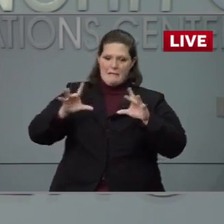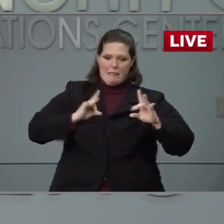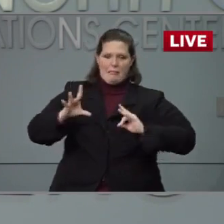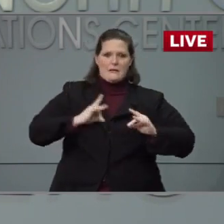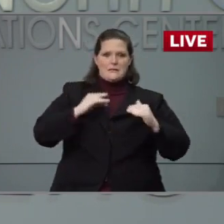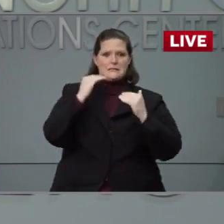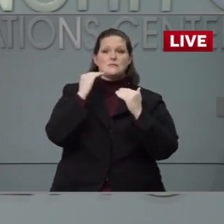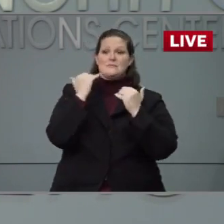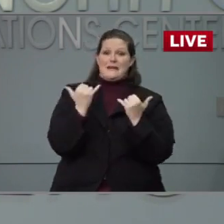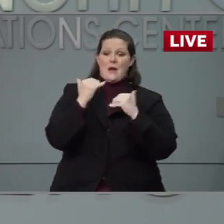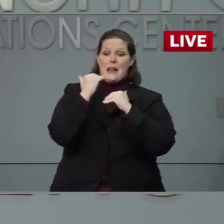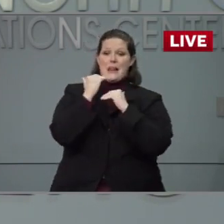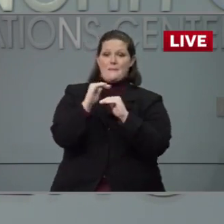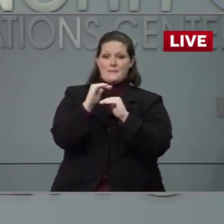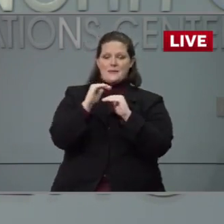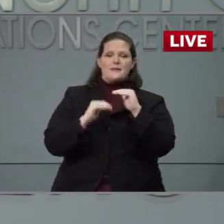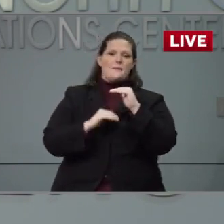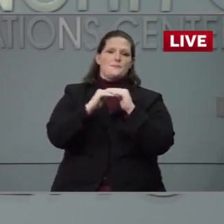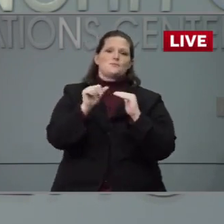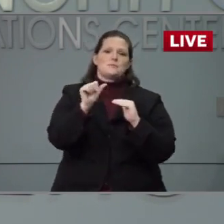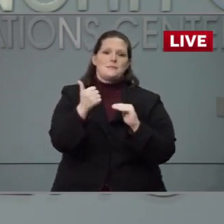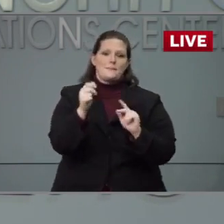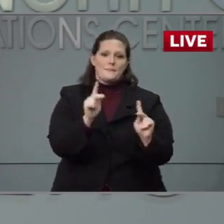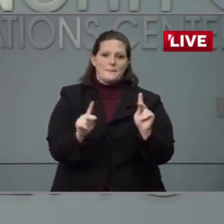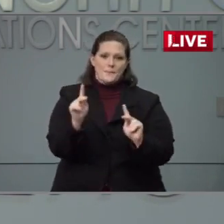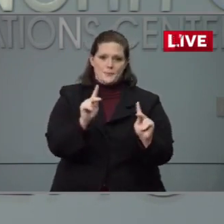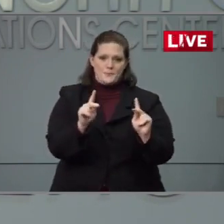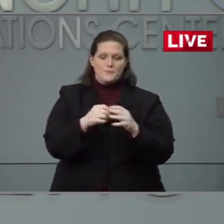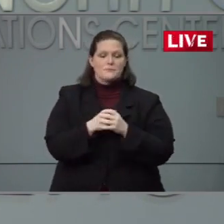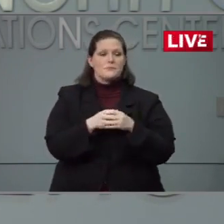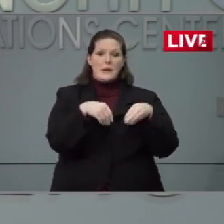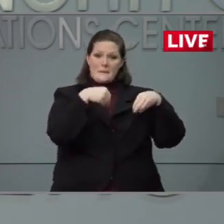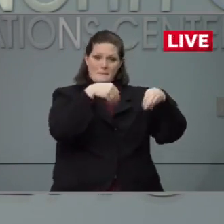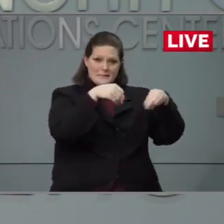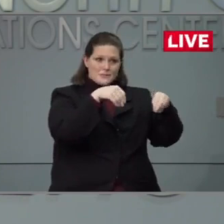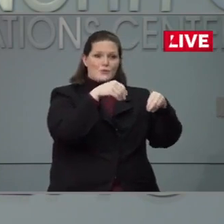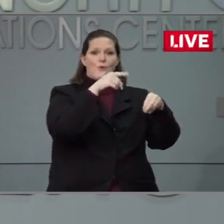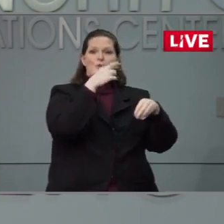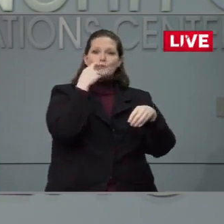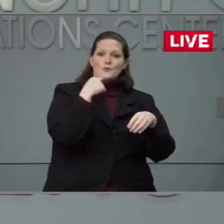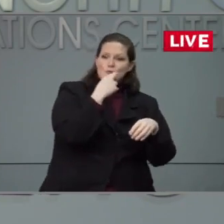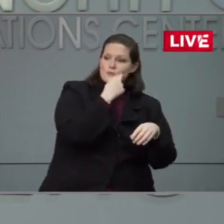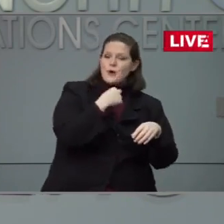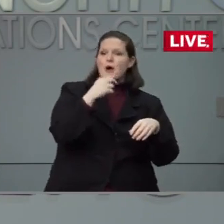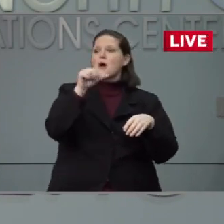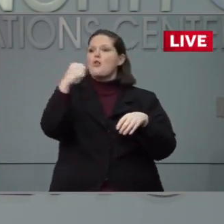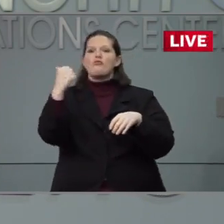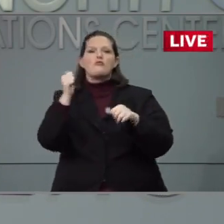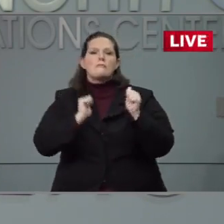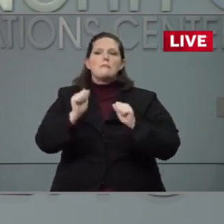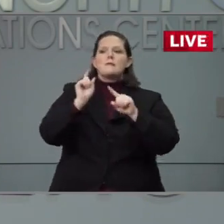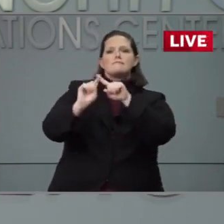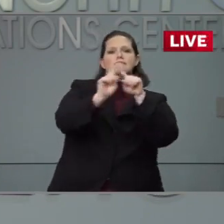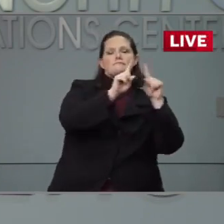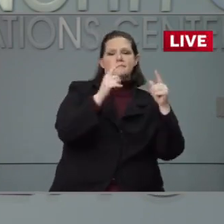LAST WEEK WE TOOK ACTION TO LOWER OUR INDOOR GATHERING LIMIT TO 10 PEOPLE.